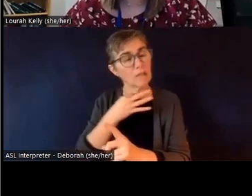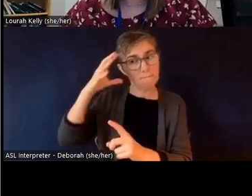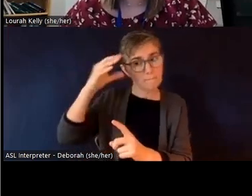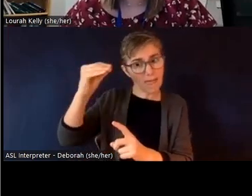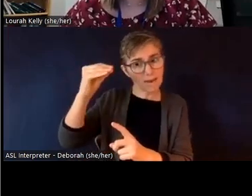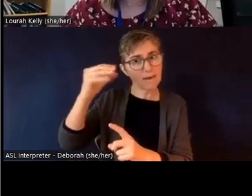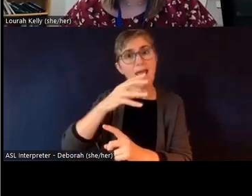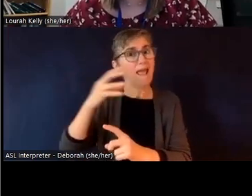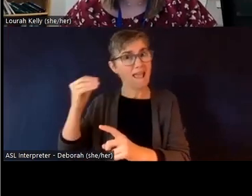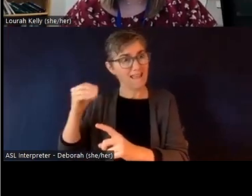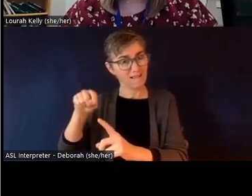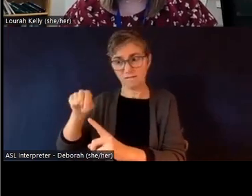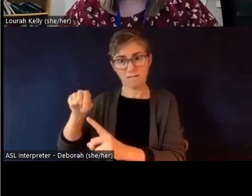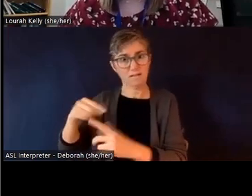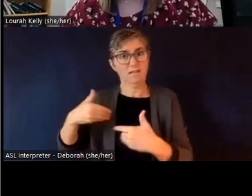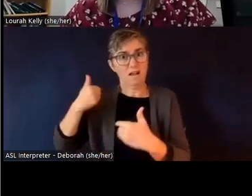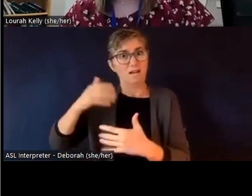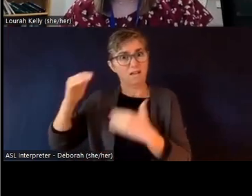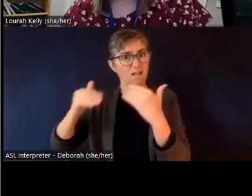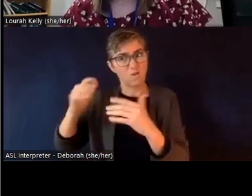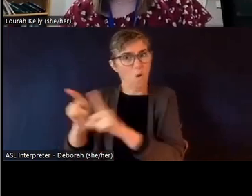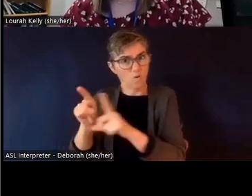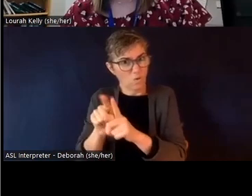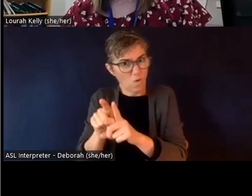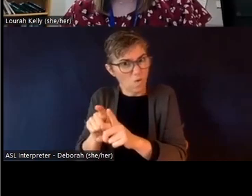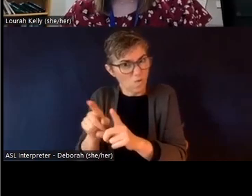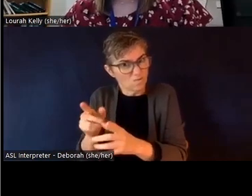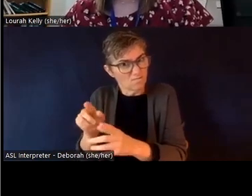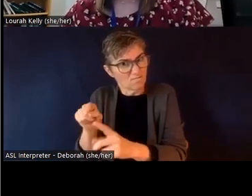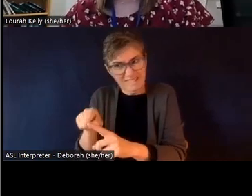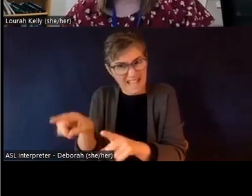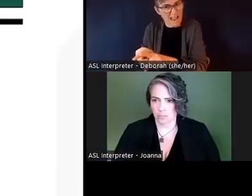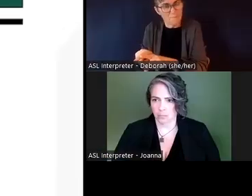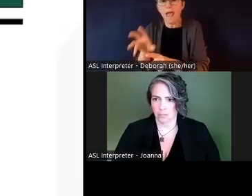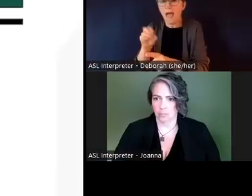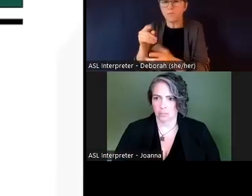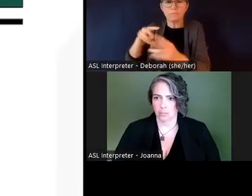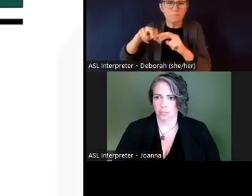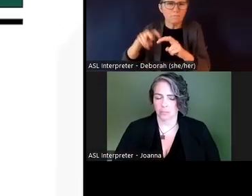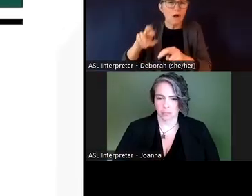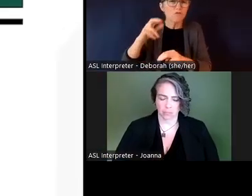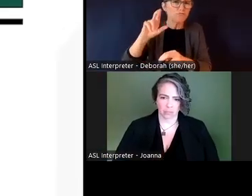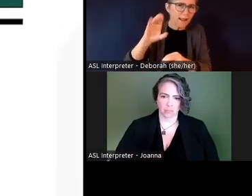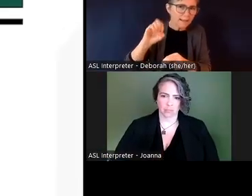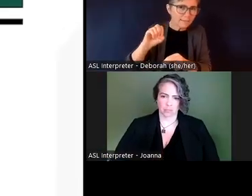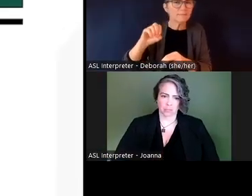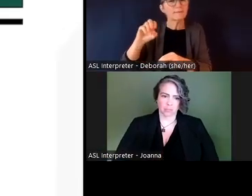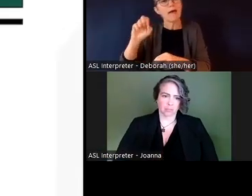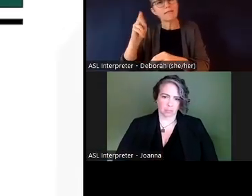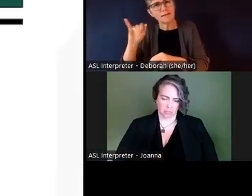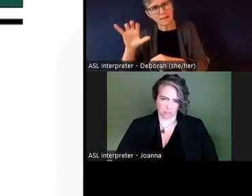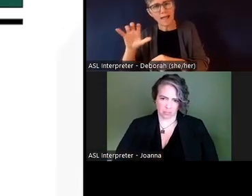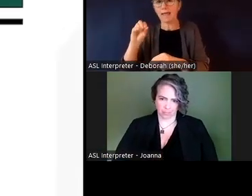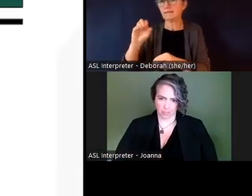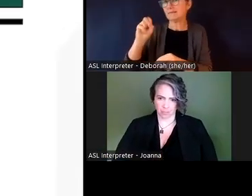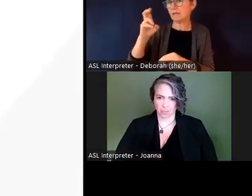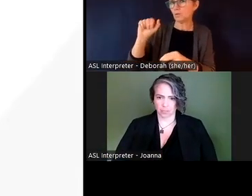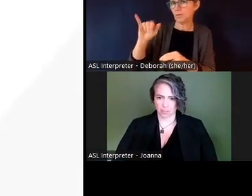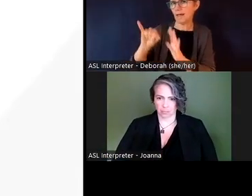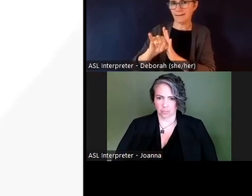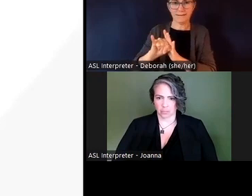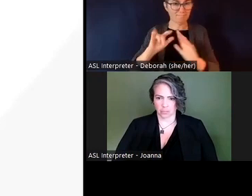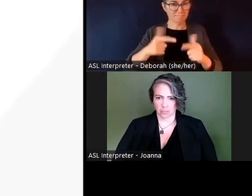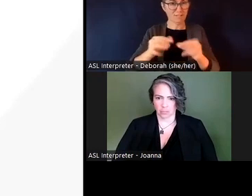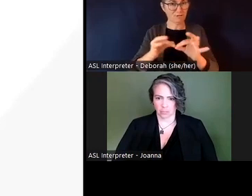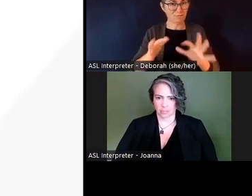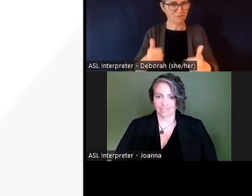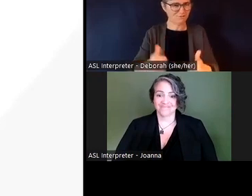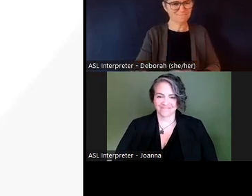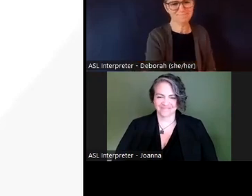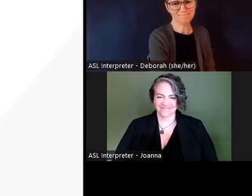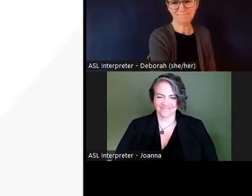disorder and suicidality? We also wanted to look at racial-ethnic identity and sexual identity.